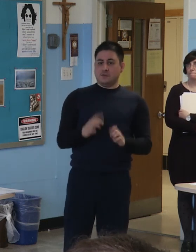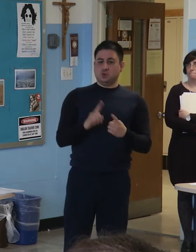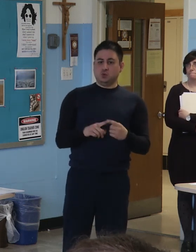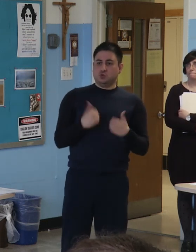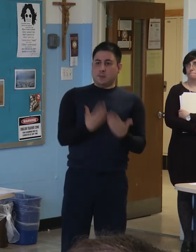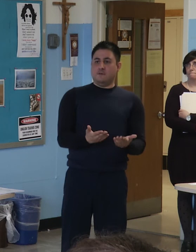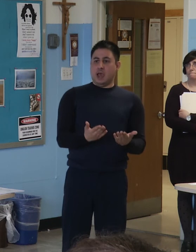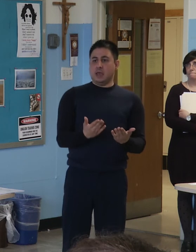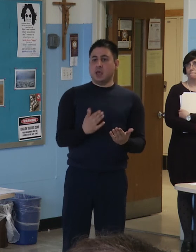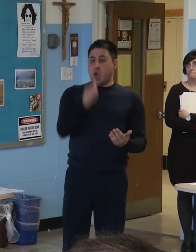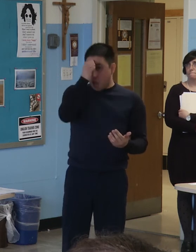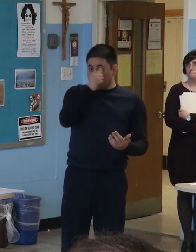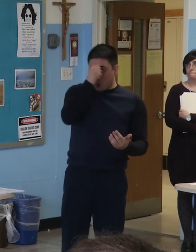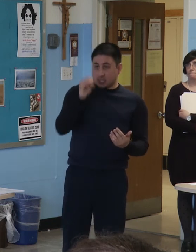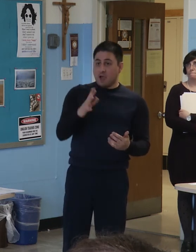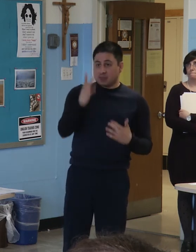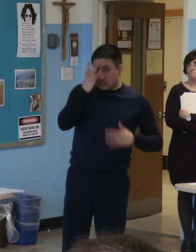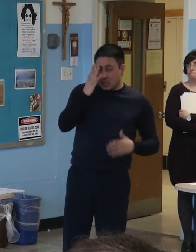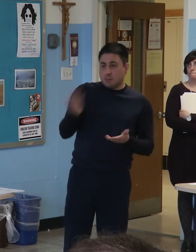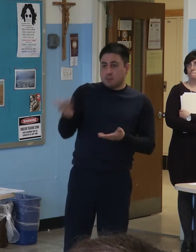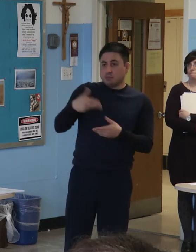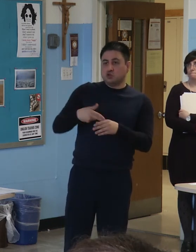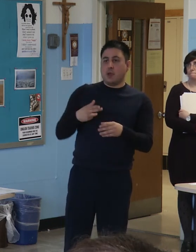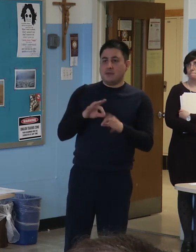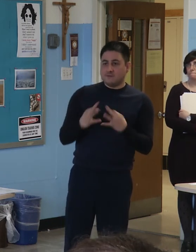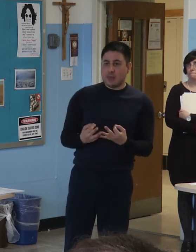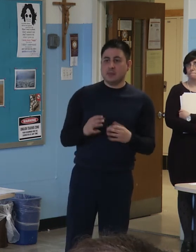children and the anointing bringing in their families, the parents and their